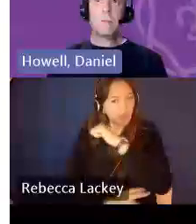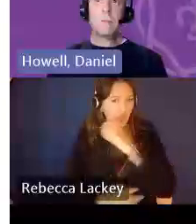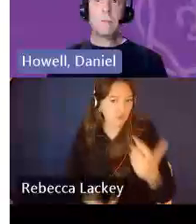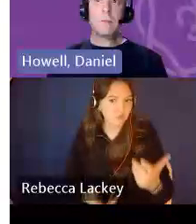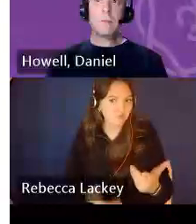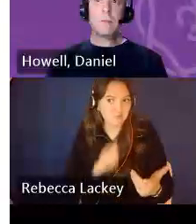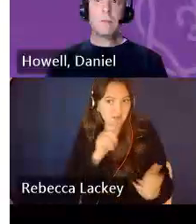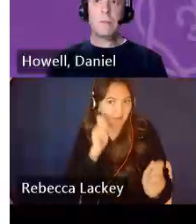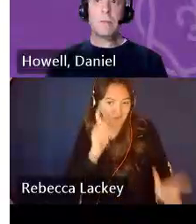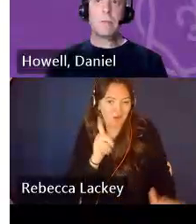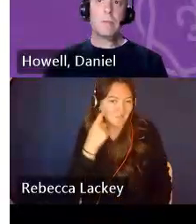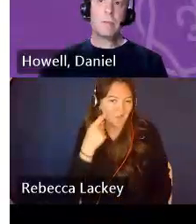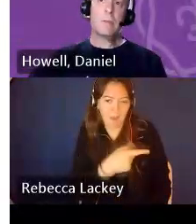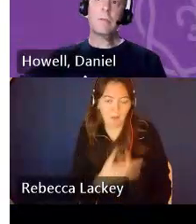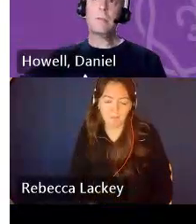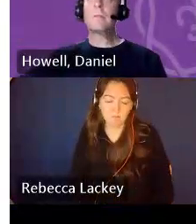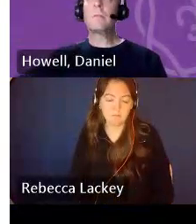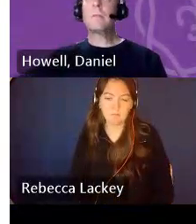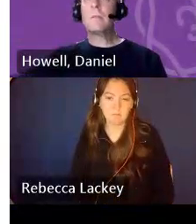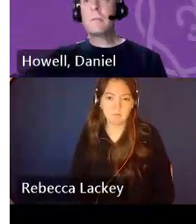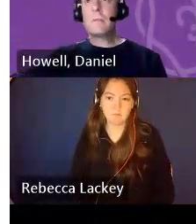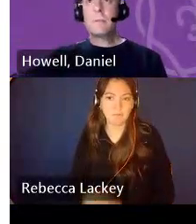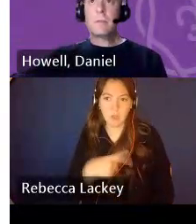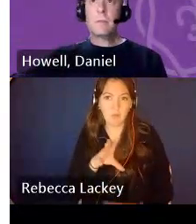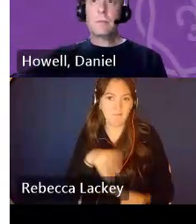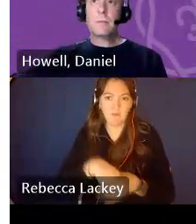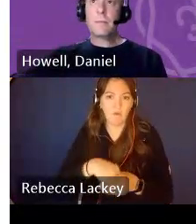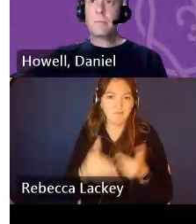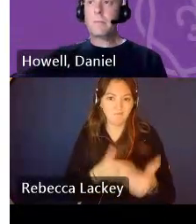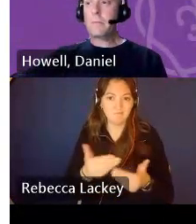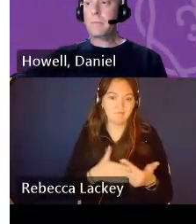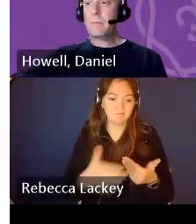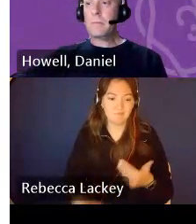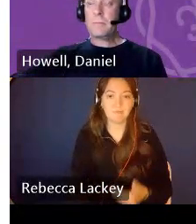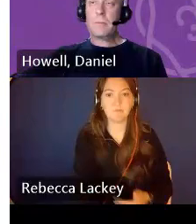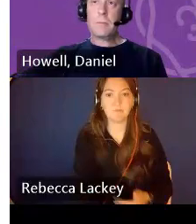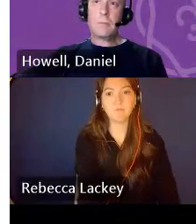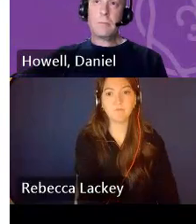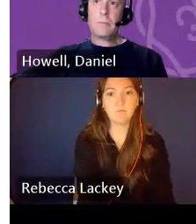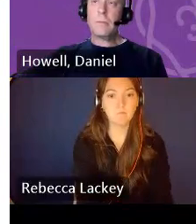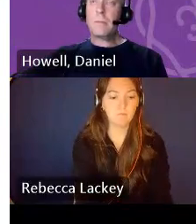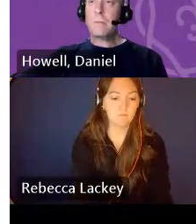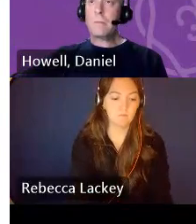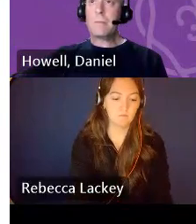not a surprise to not but they are they're going to be involved in steps along the way. The next